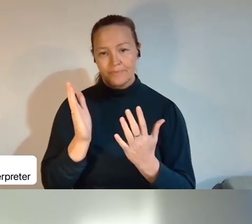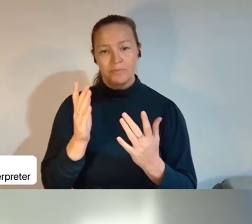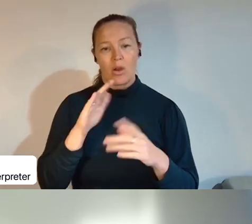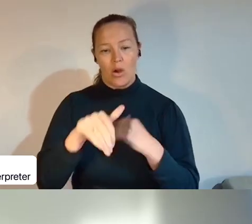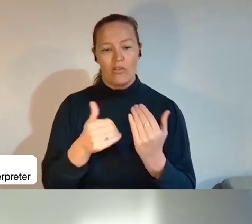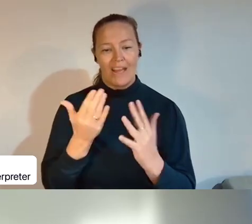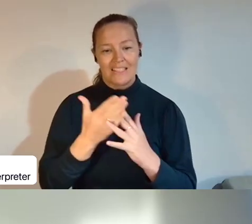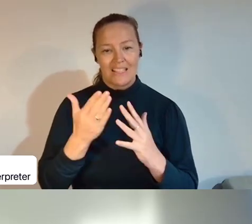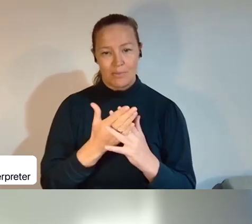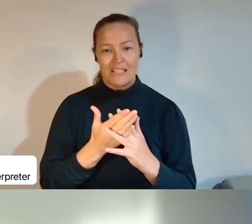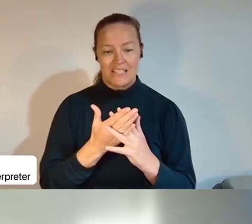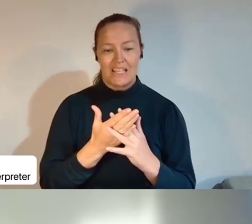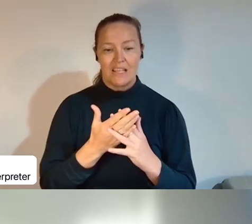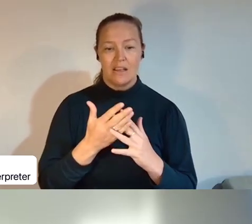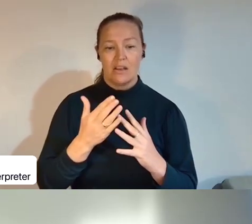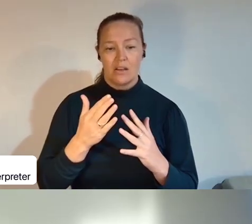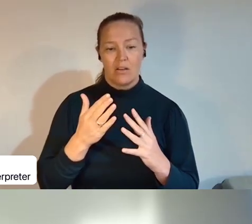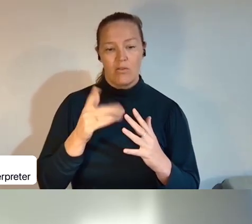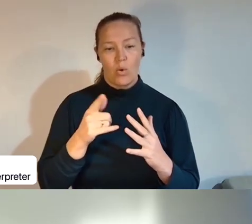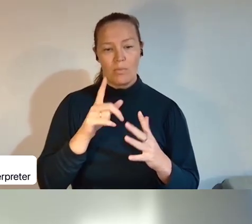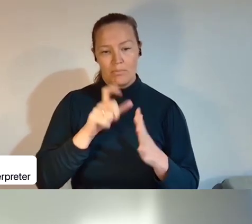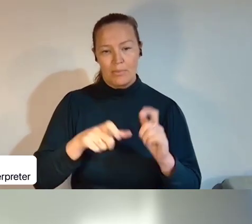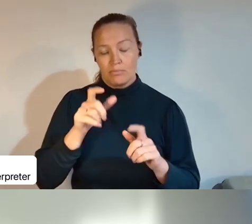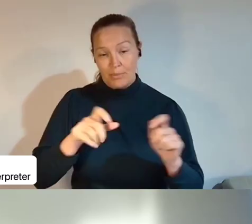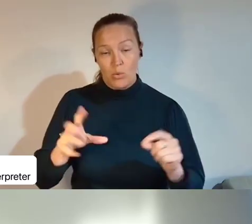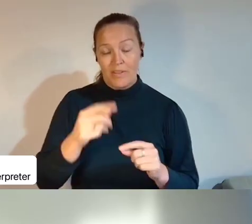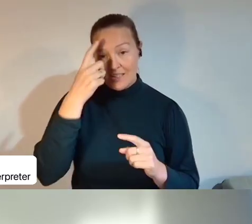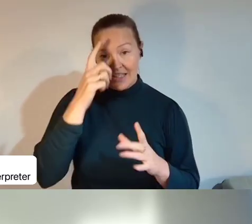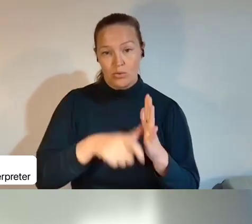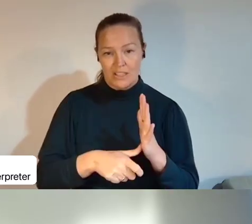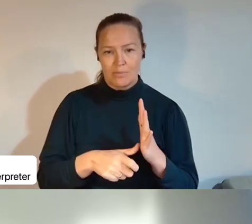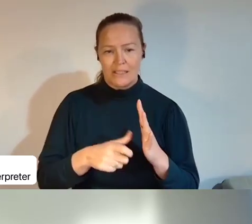intellectual disability. One thing that became clear is that accessibility is often understood